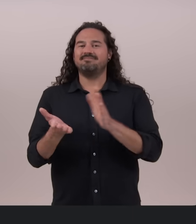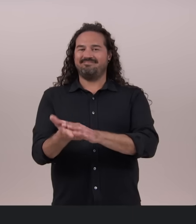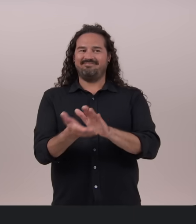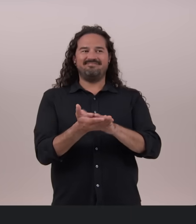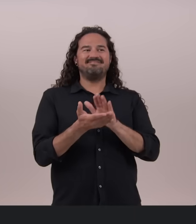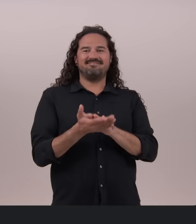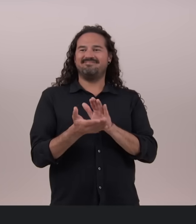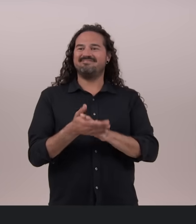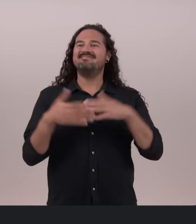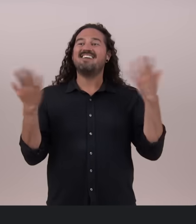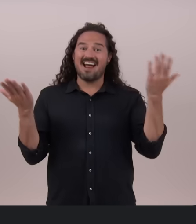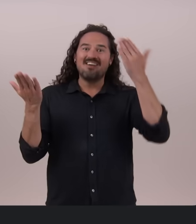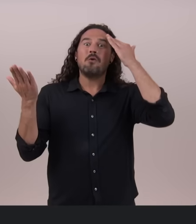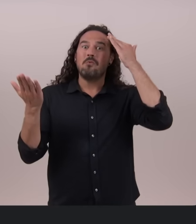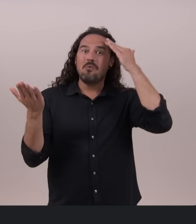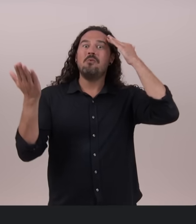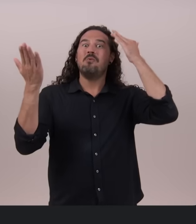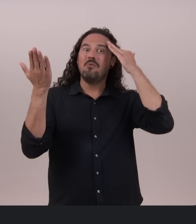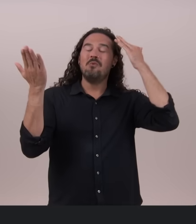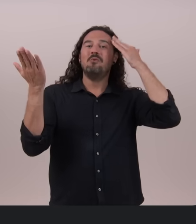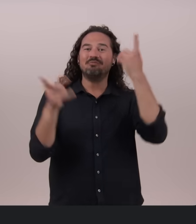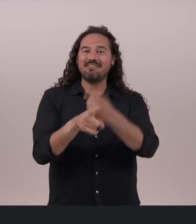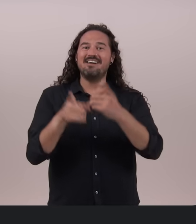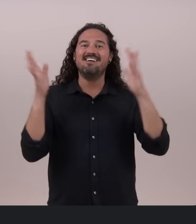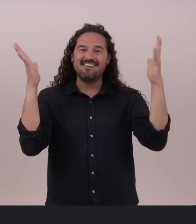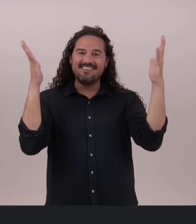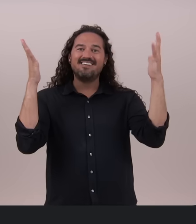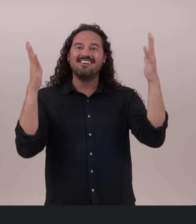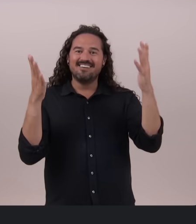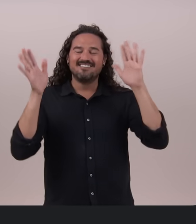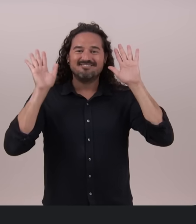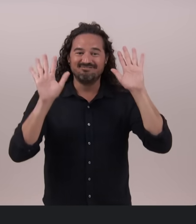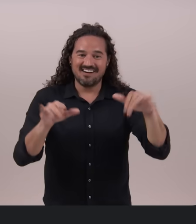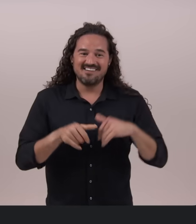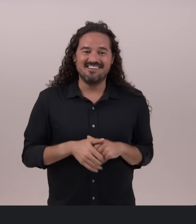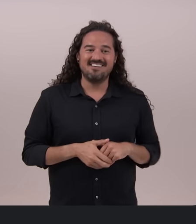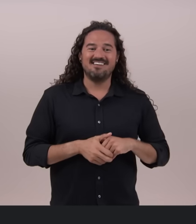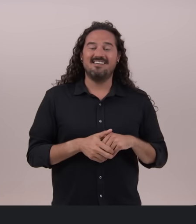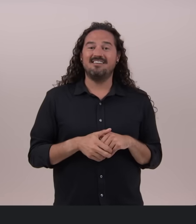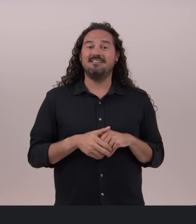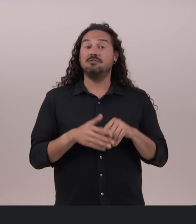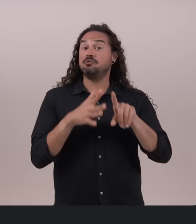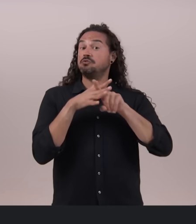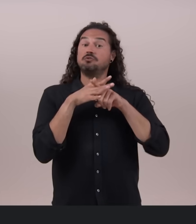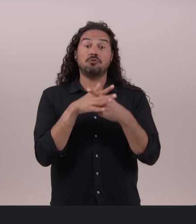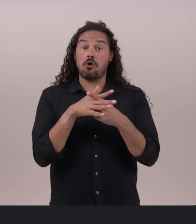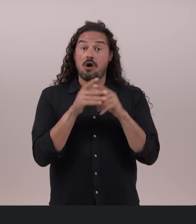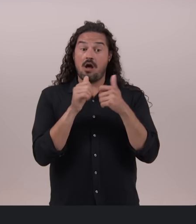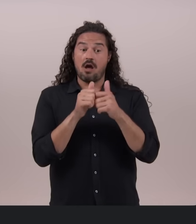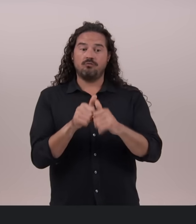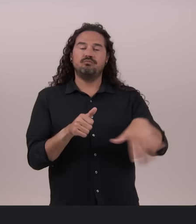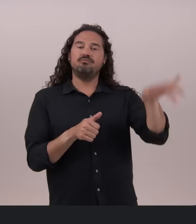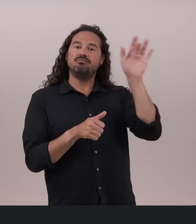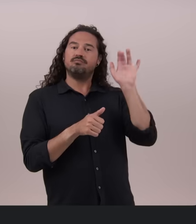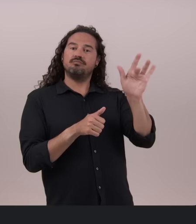Hallelujah! Awesome. Yep. To start, all you have to do is select build an Android app